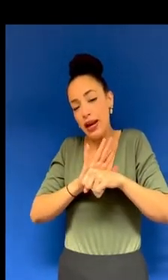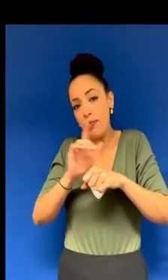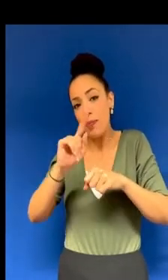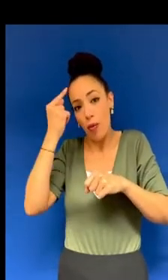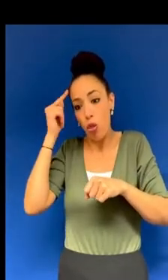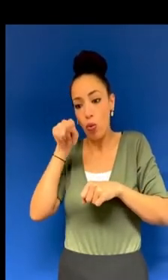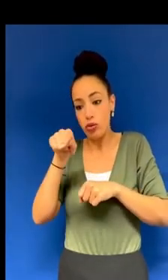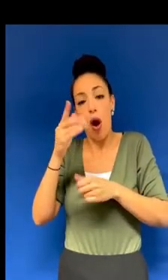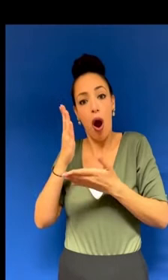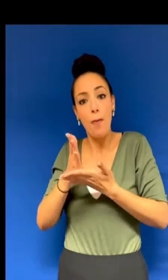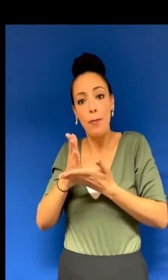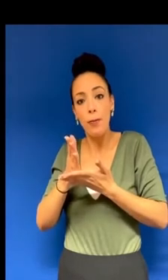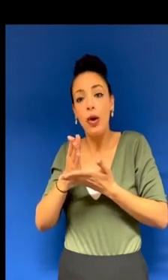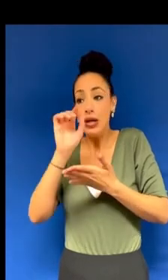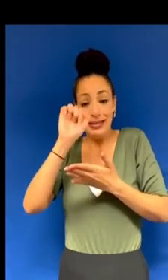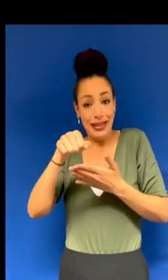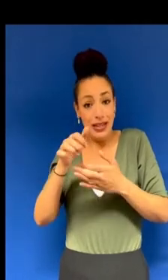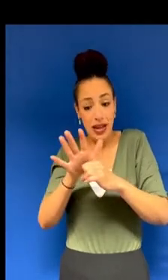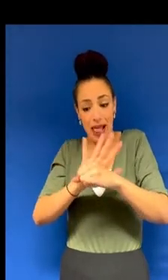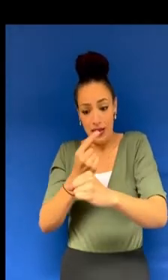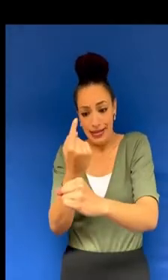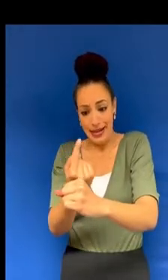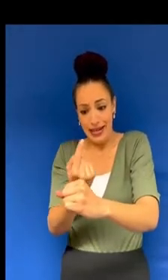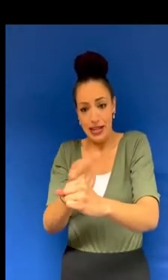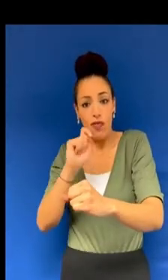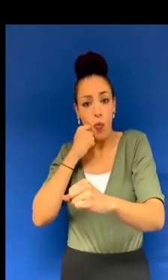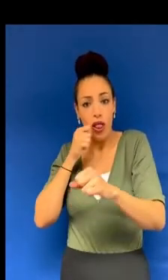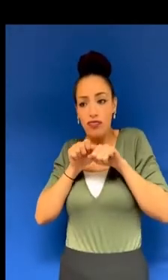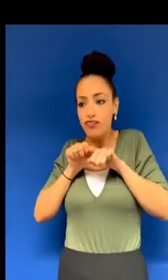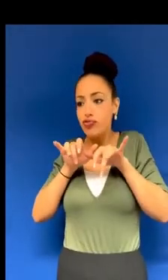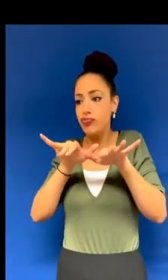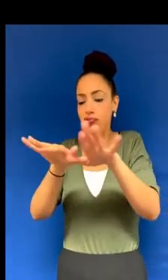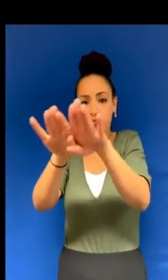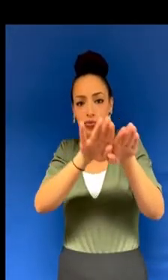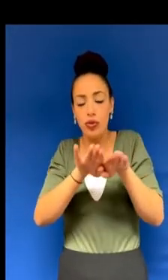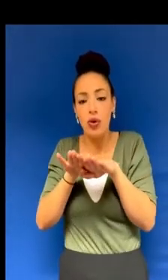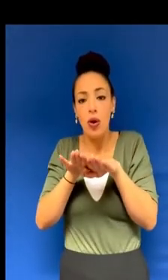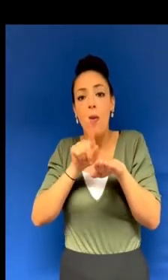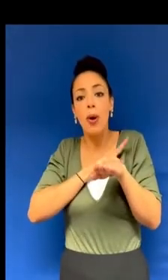and people would say something like, you know, this virus doesn't discriminate. And that's the tone that people were taking at the beginning of the pandemic,